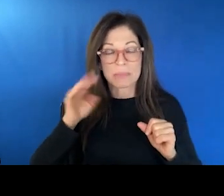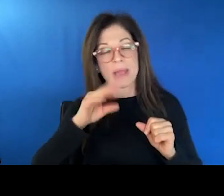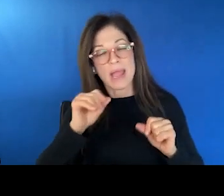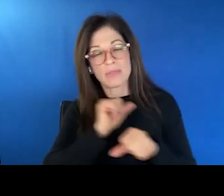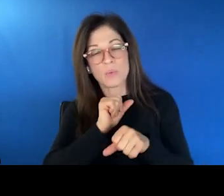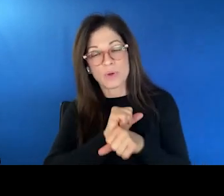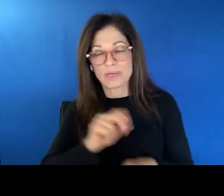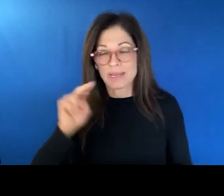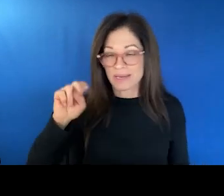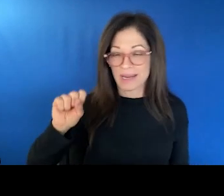NASMHPD HAS BEEN DOING TO DRIVE